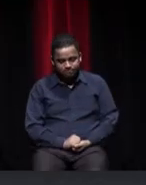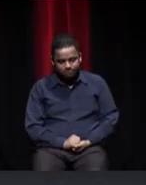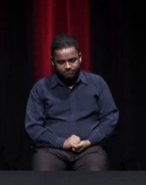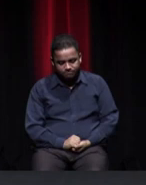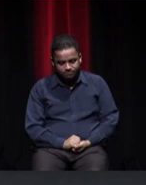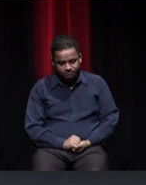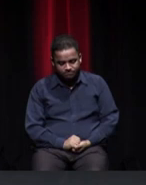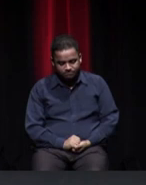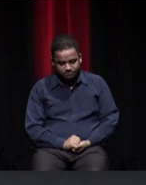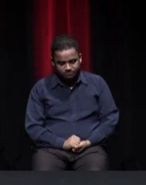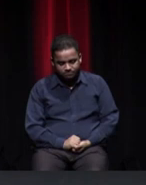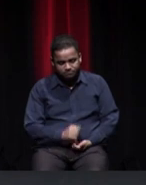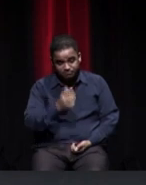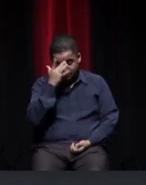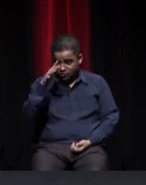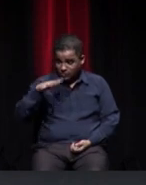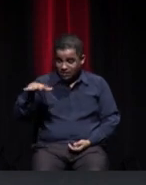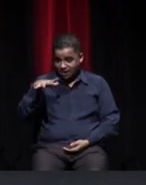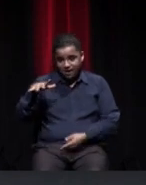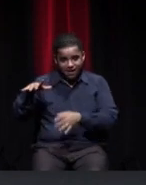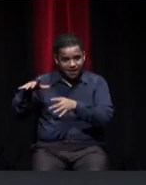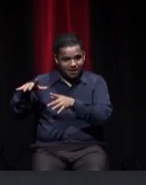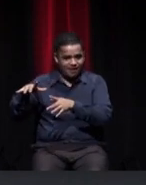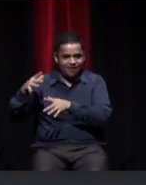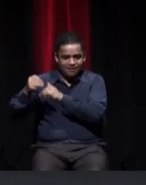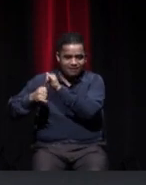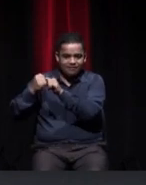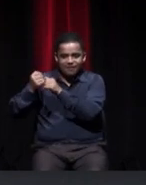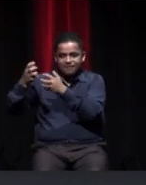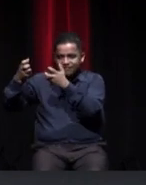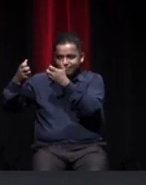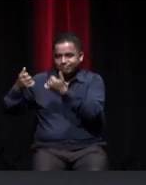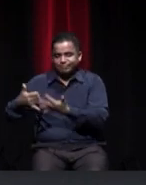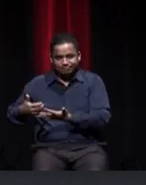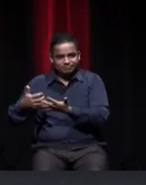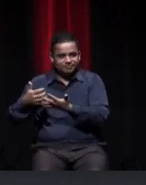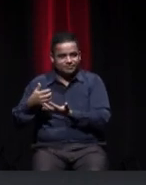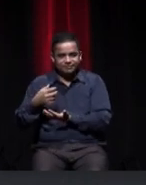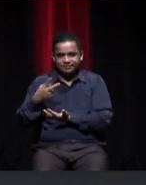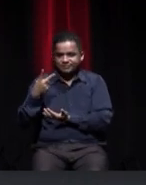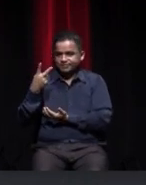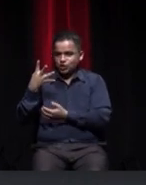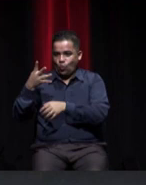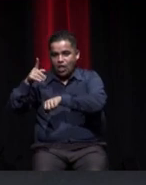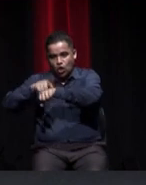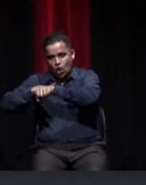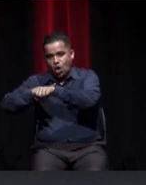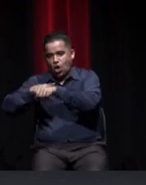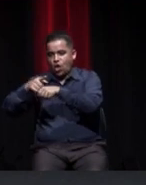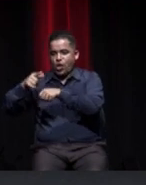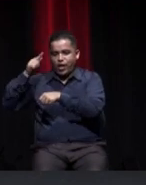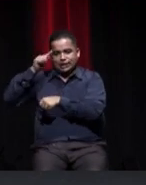the TI crew calls 247. 24 hours a day, seven days a week,